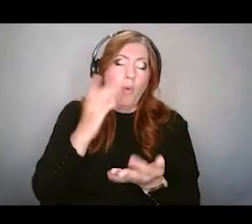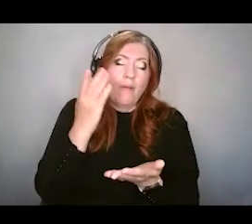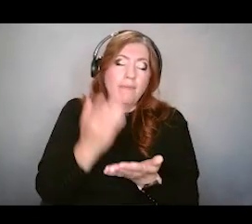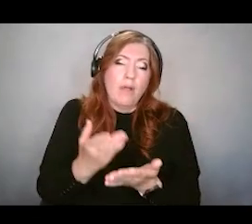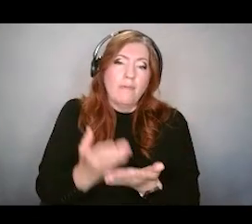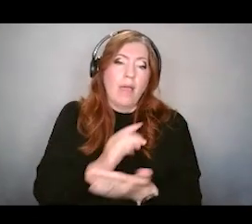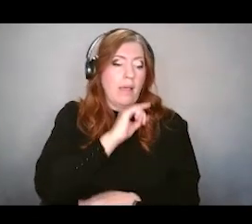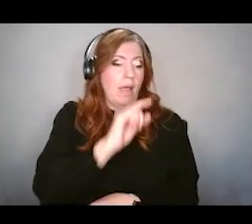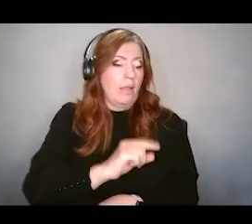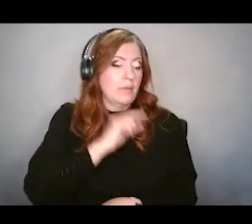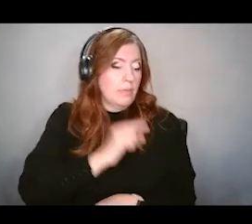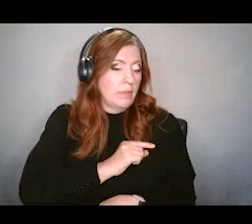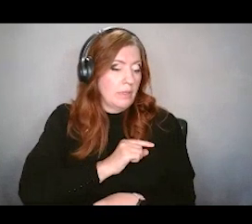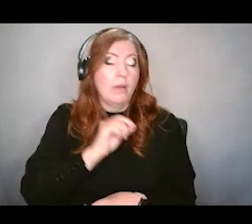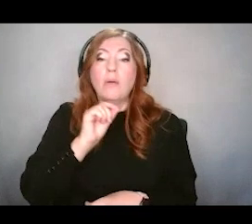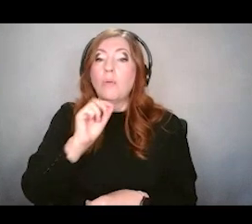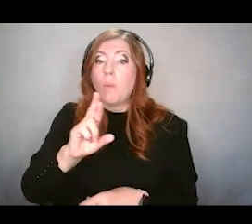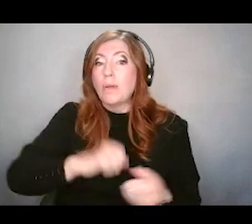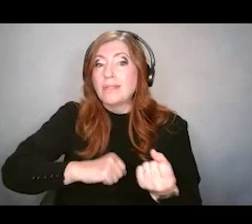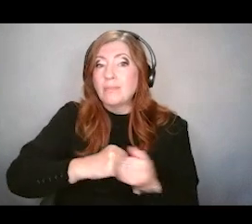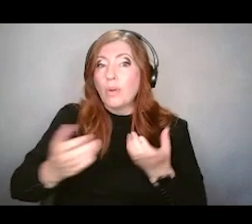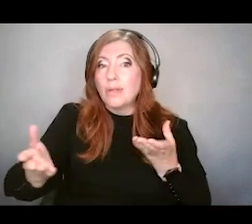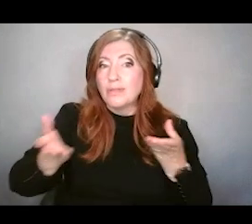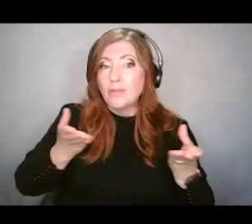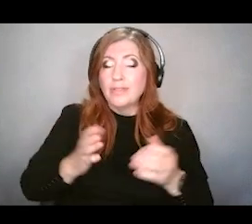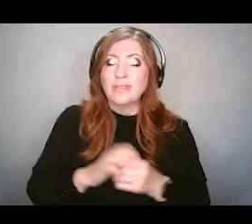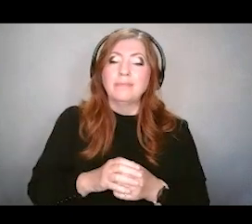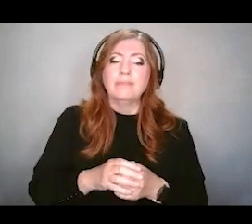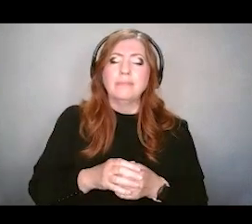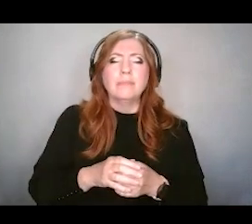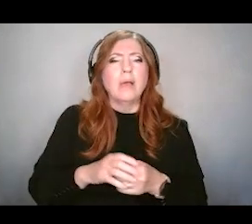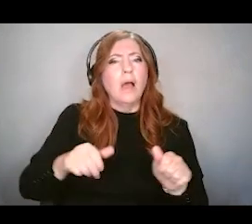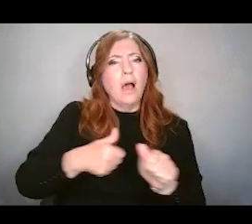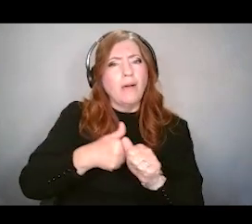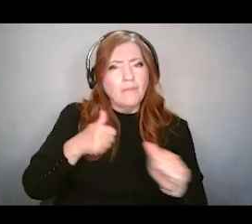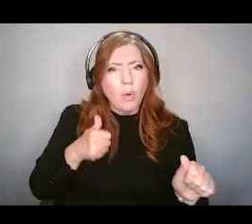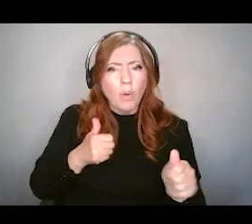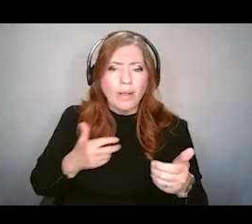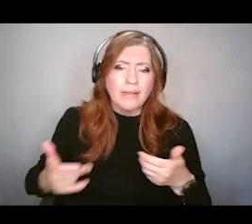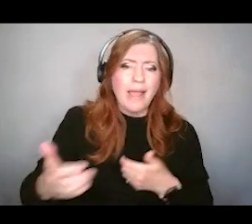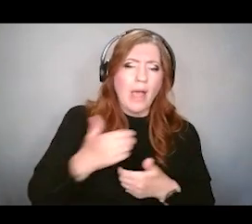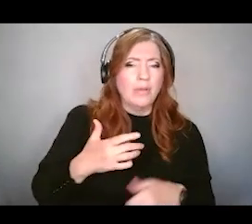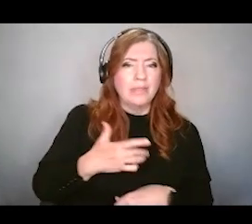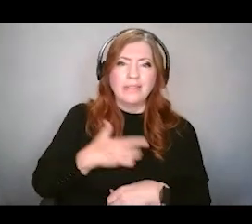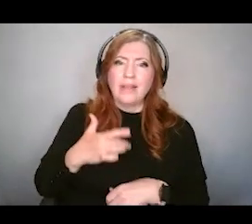supporting services. Try to avoid gathering highly sensitive health or background details